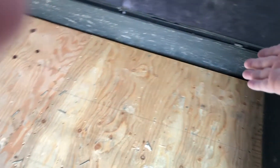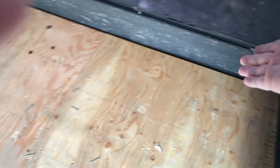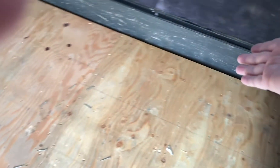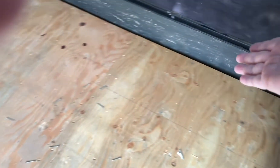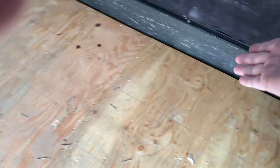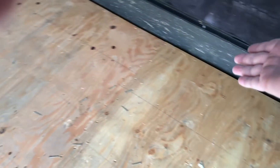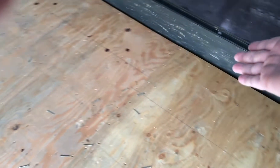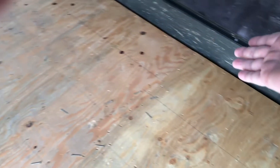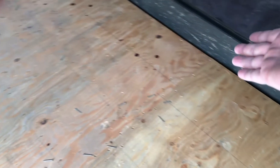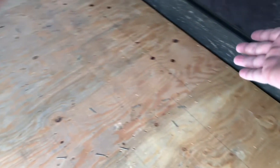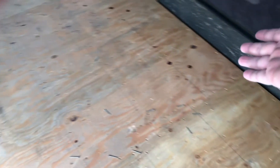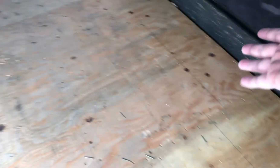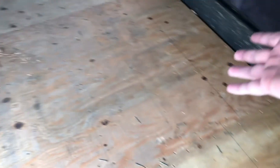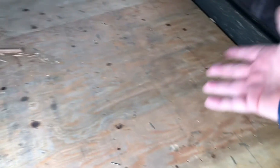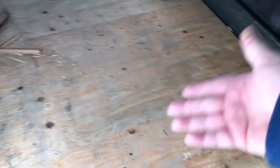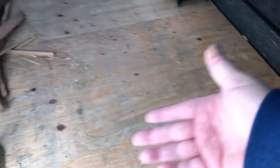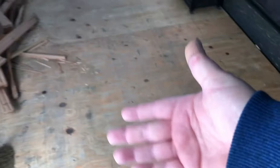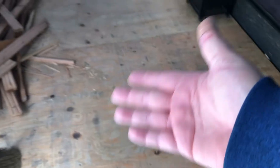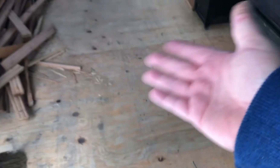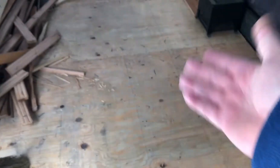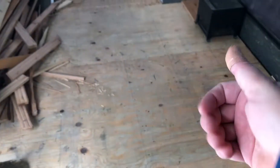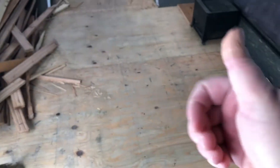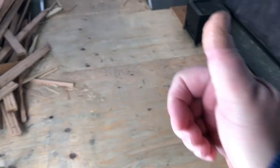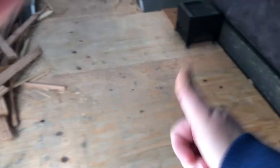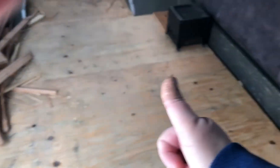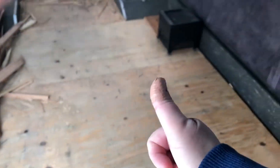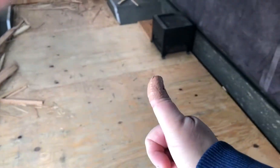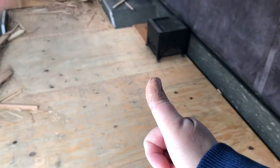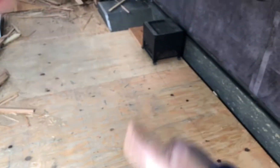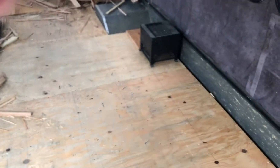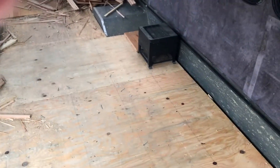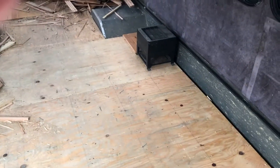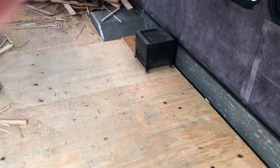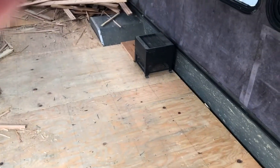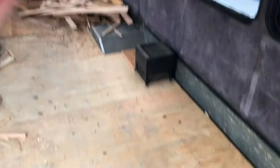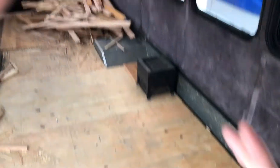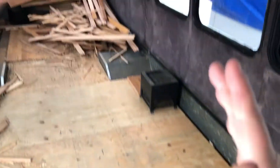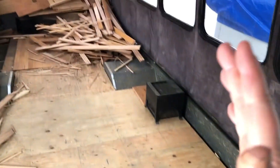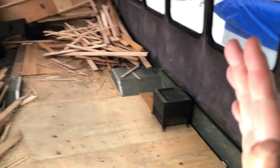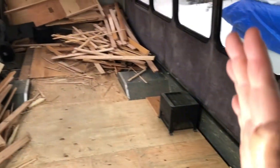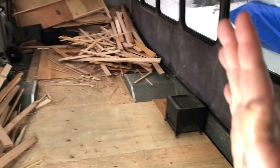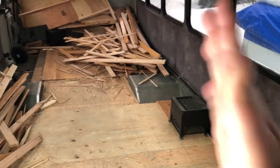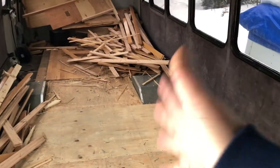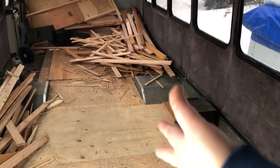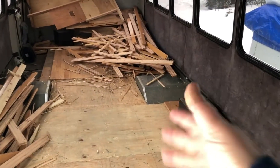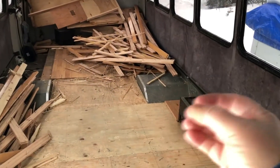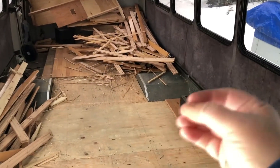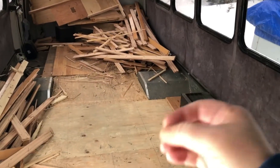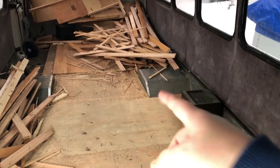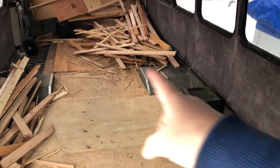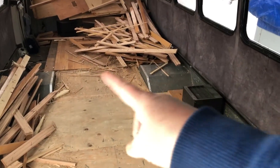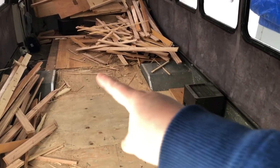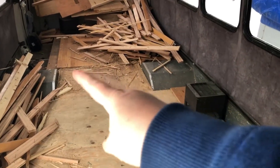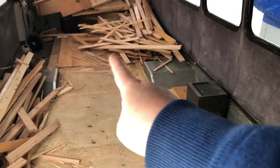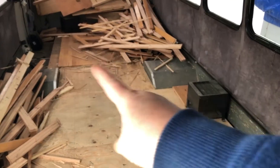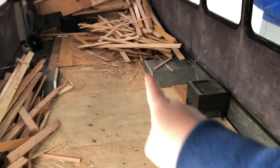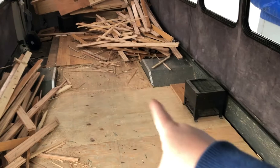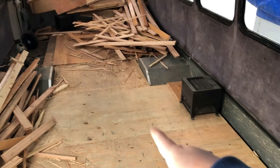Like all that looks good. I will have more over there,